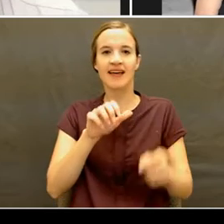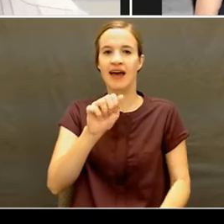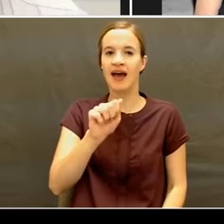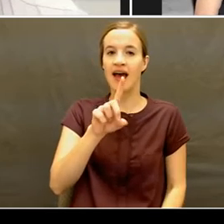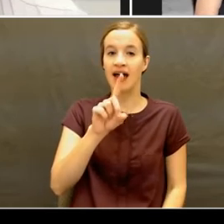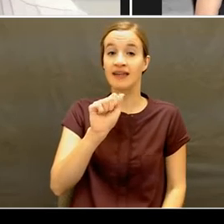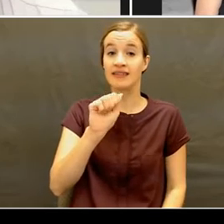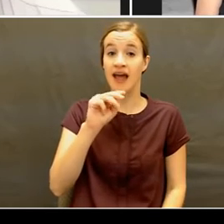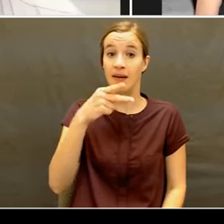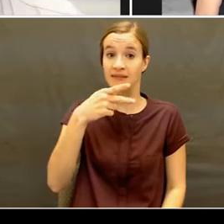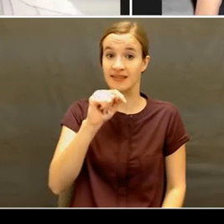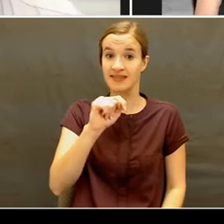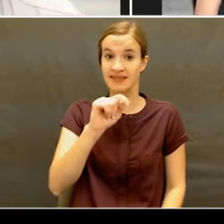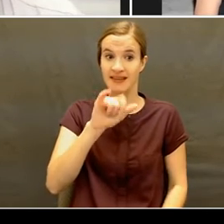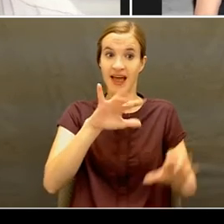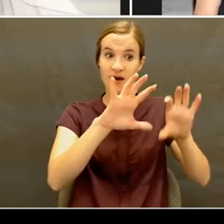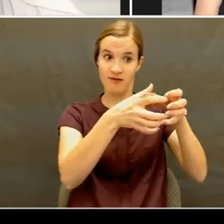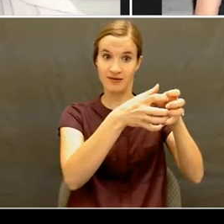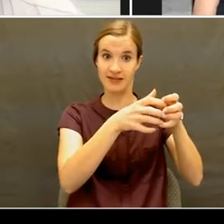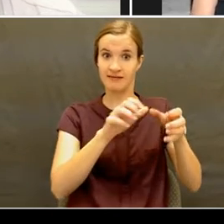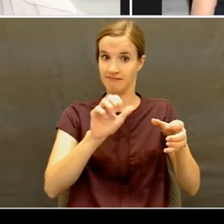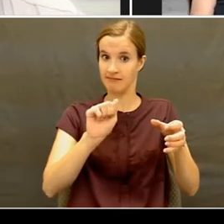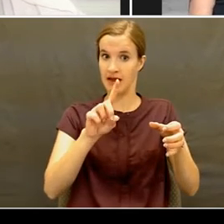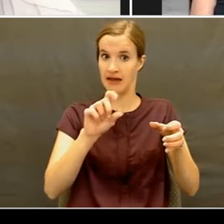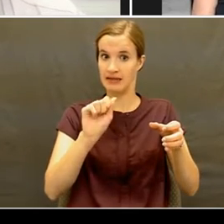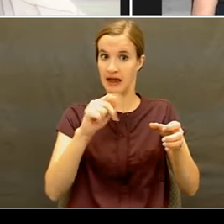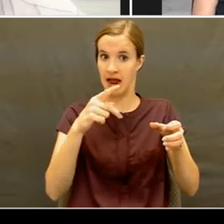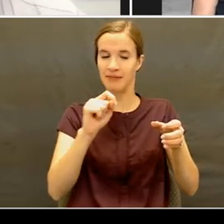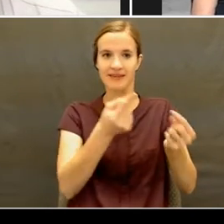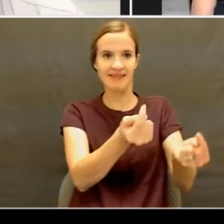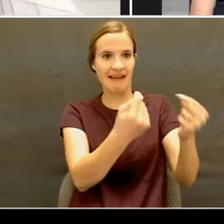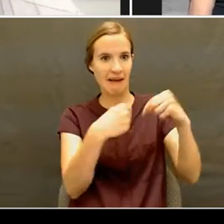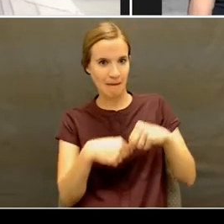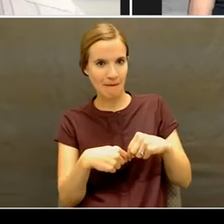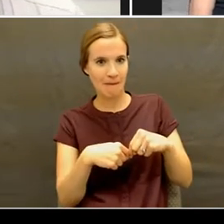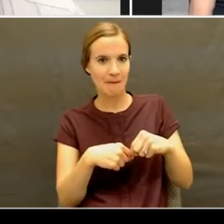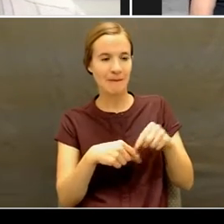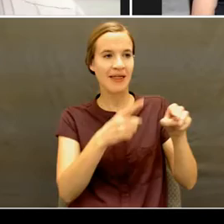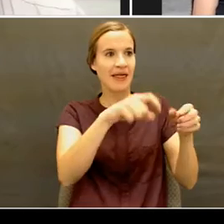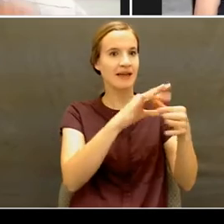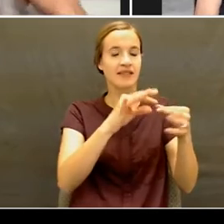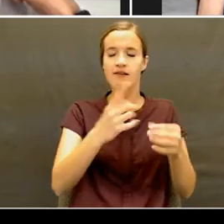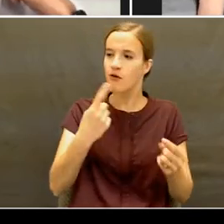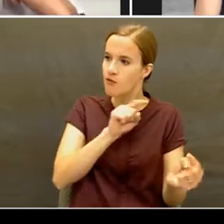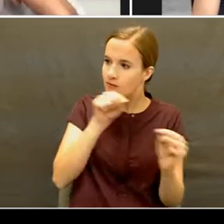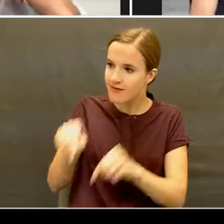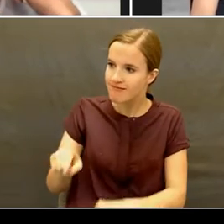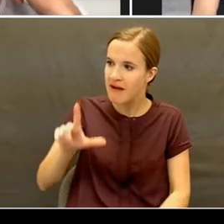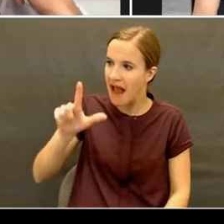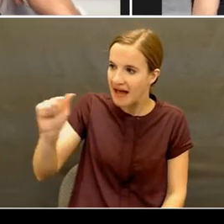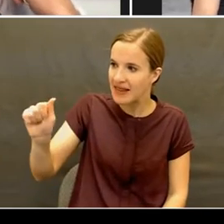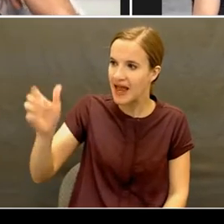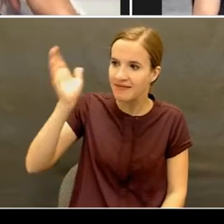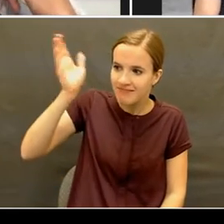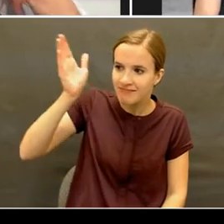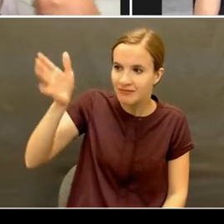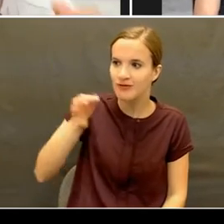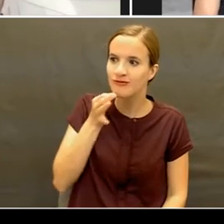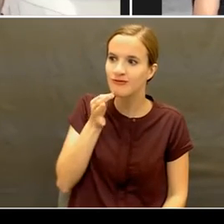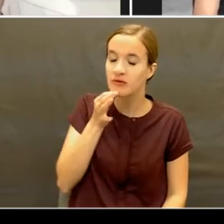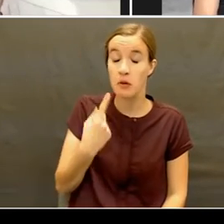and Wade Blank came to town and spoke and said, we're going to be coming down to LA pretty soon.